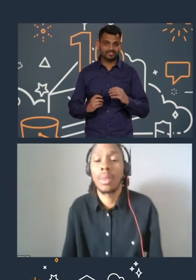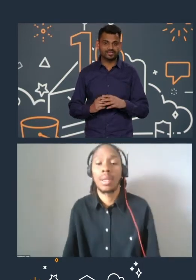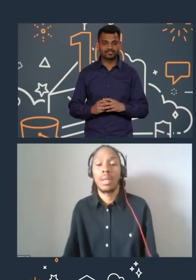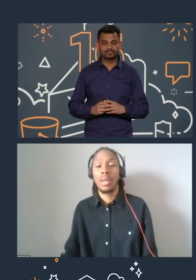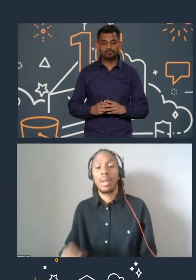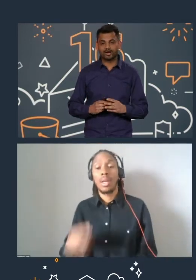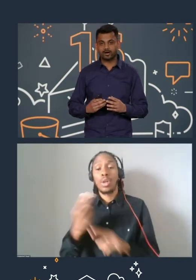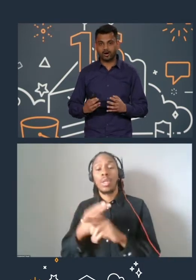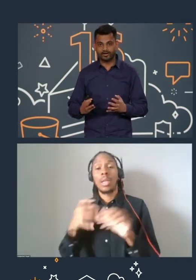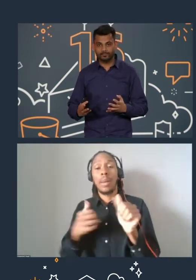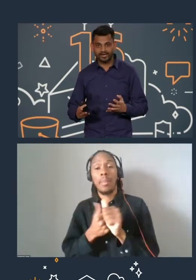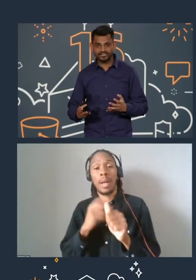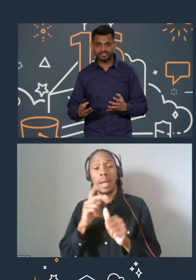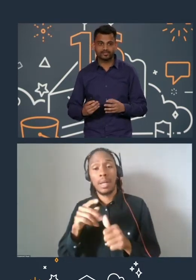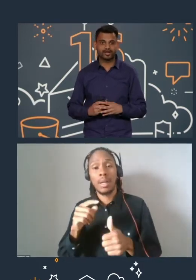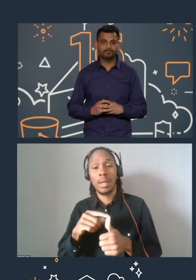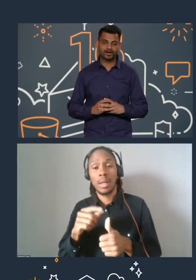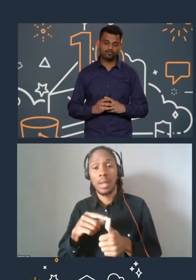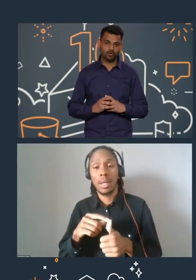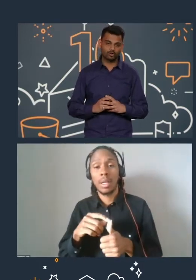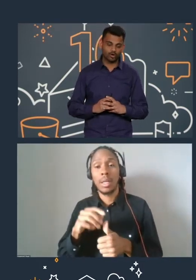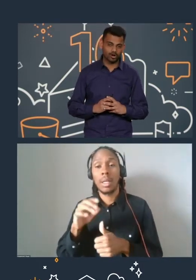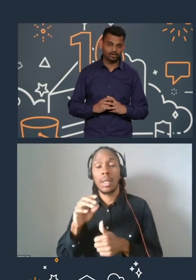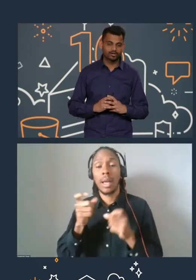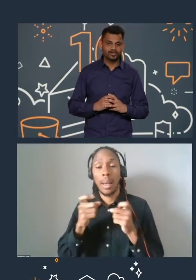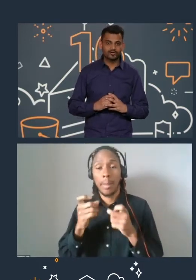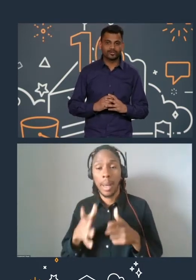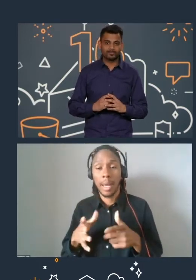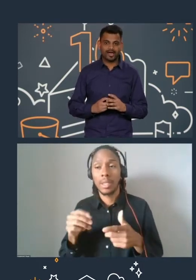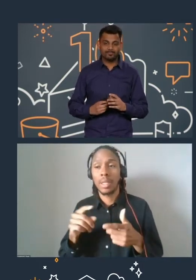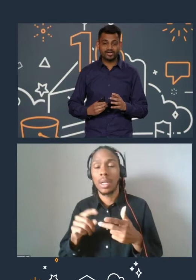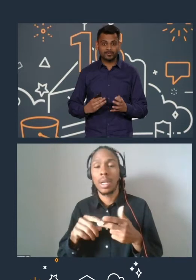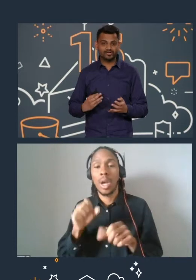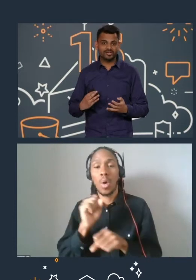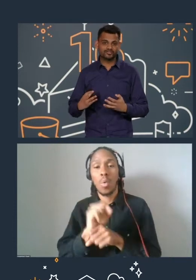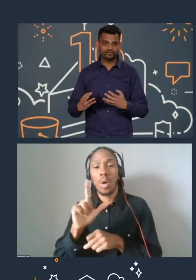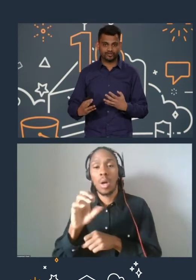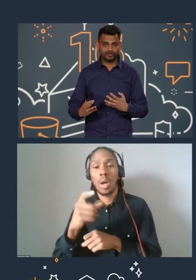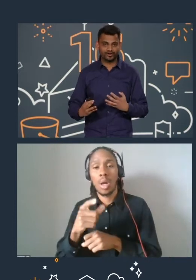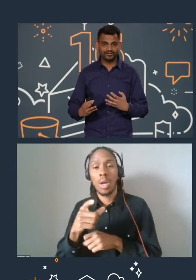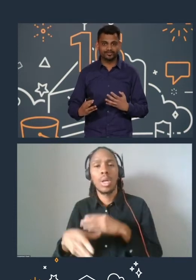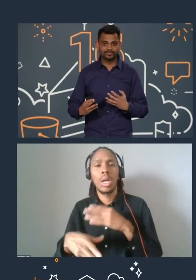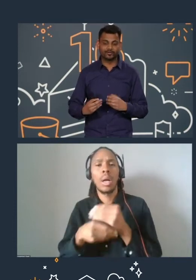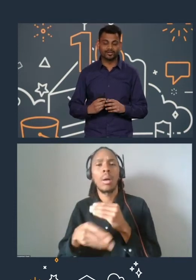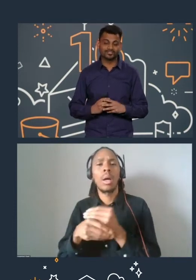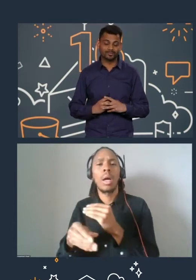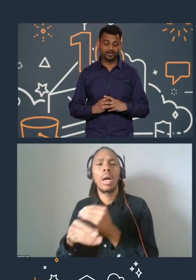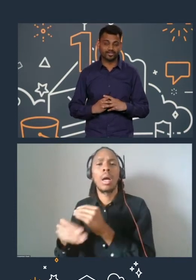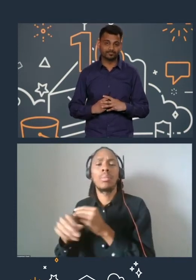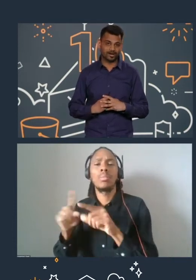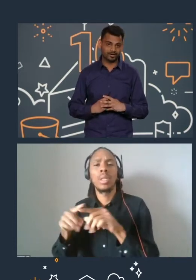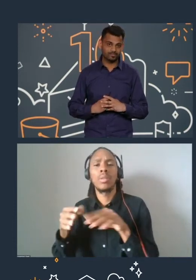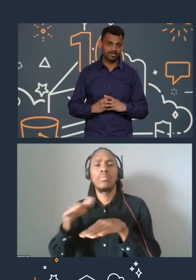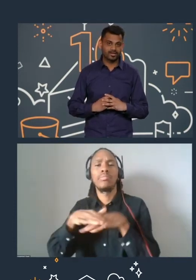such as Backup Audit Manager and Backup Vault Lock, you can apply multiple layers of security to your S3 buckets' backup,